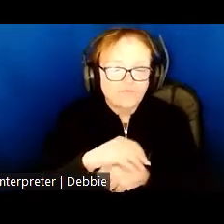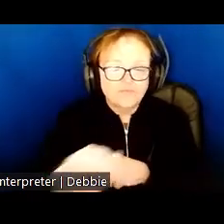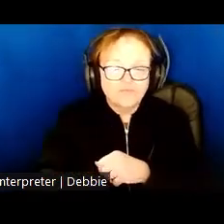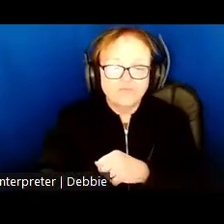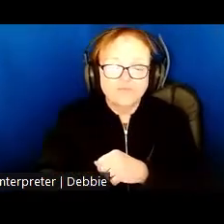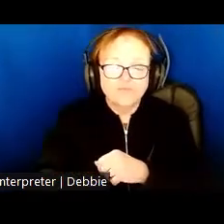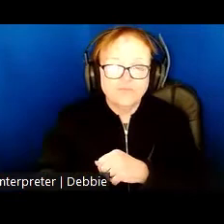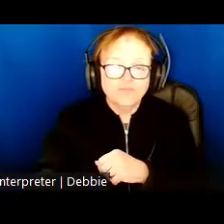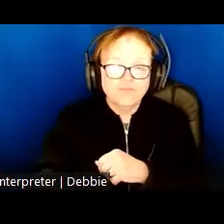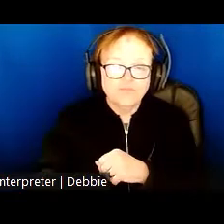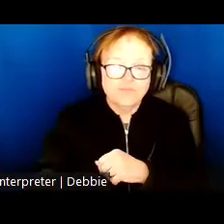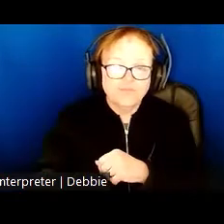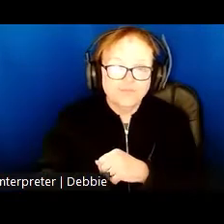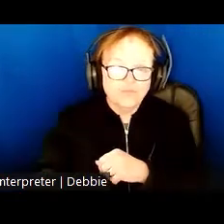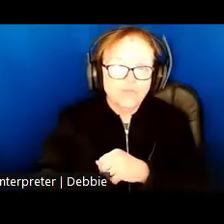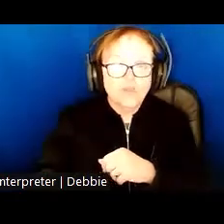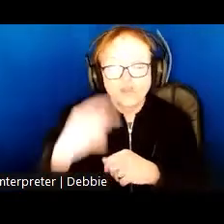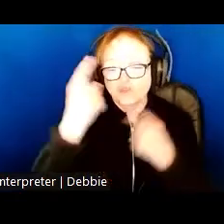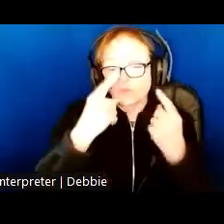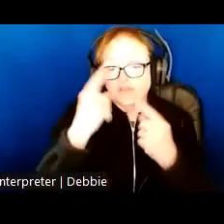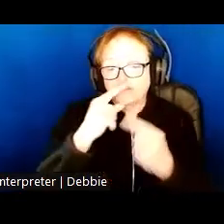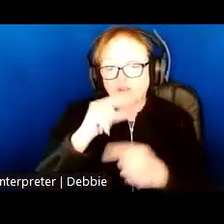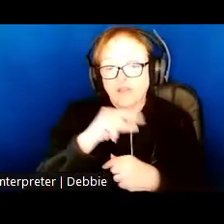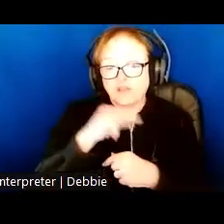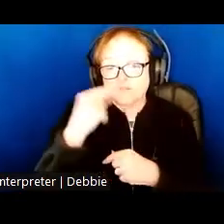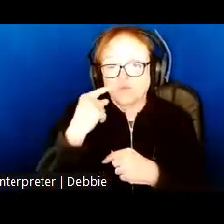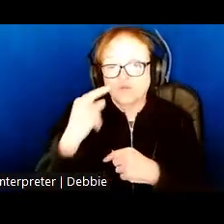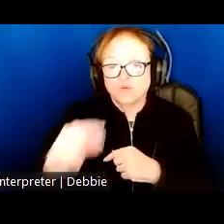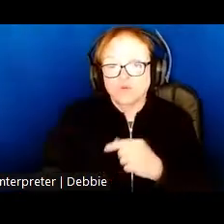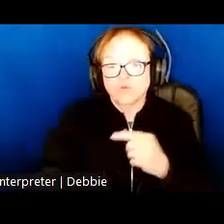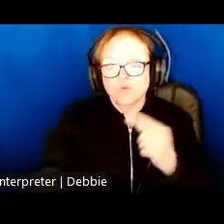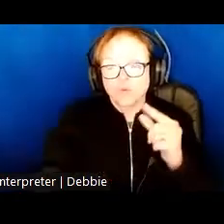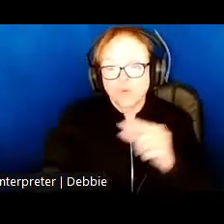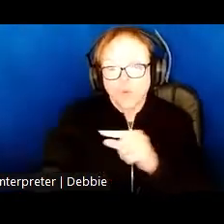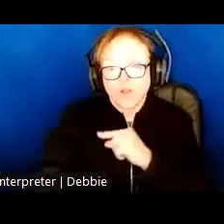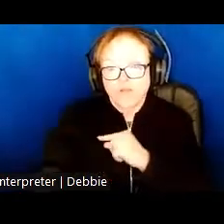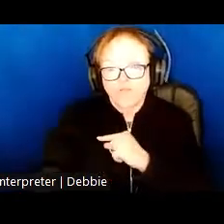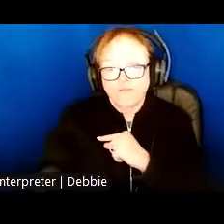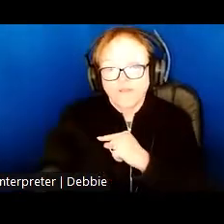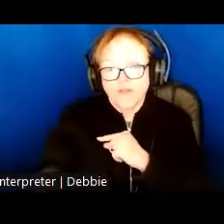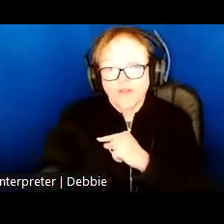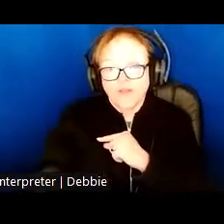To be considered eligible to apply for a Fellowship, applicants must be: